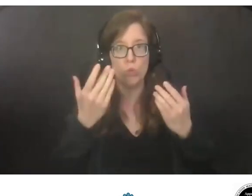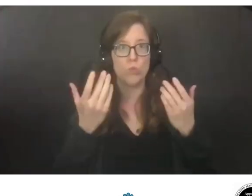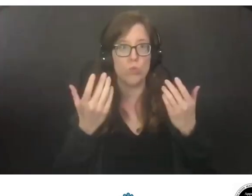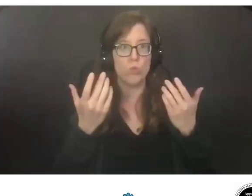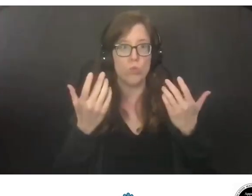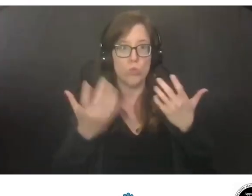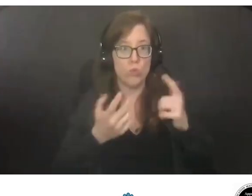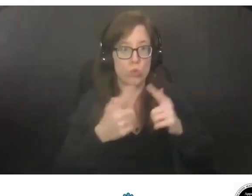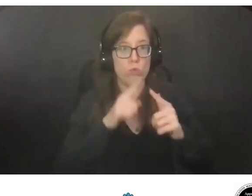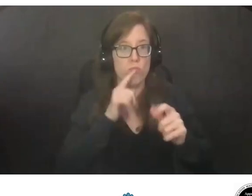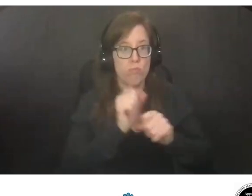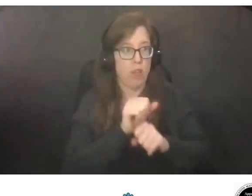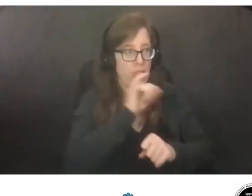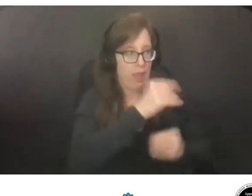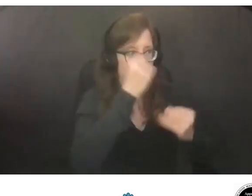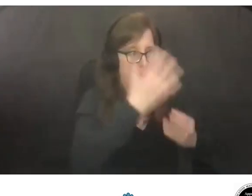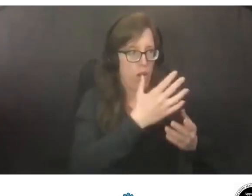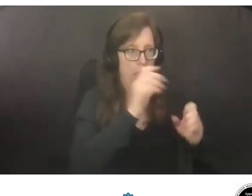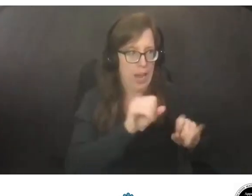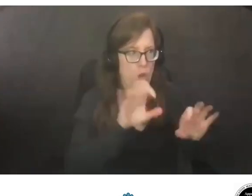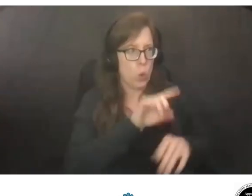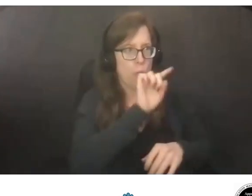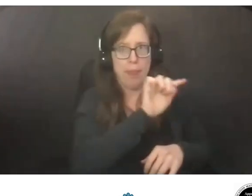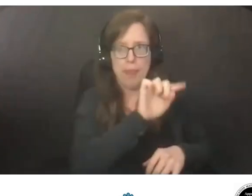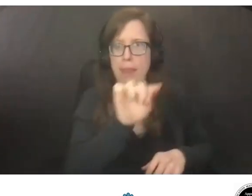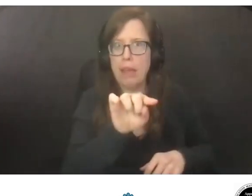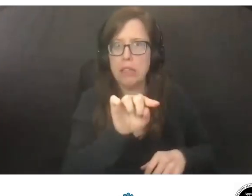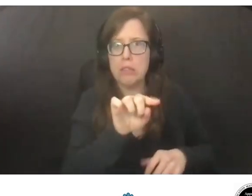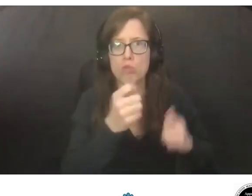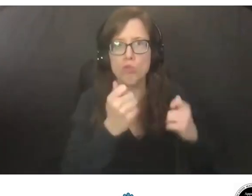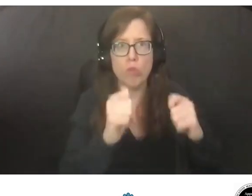apply information about different job options and what...and think about if